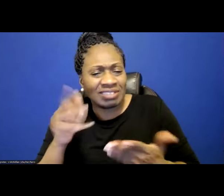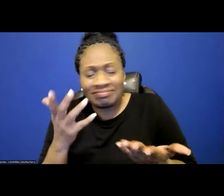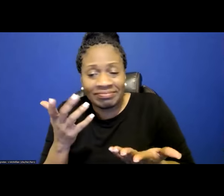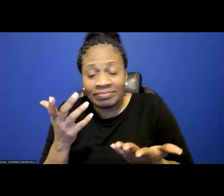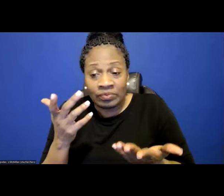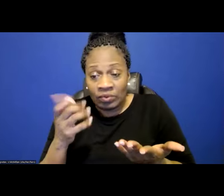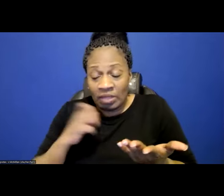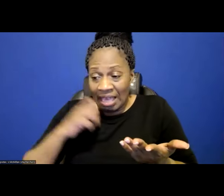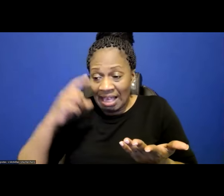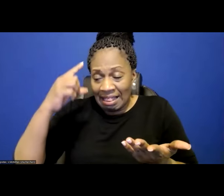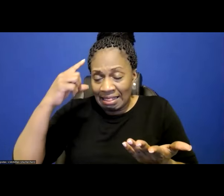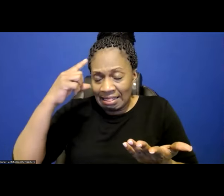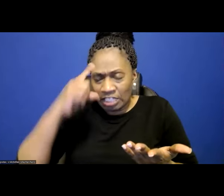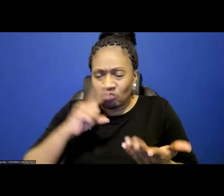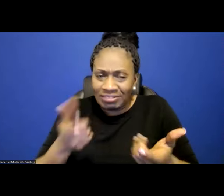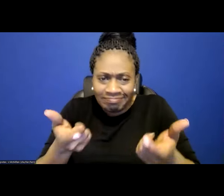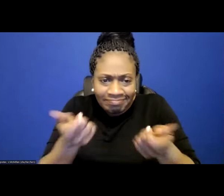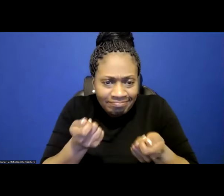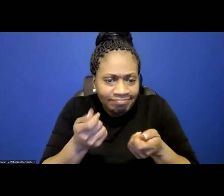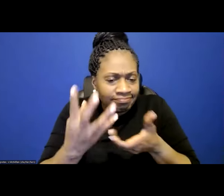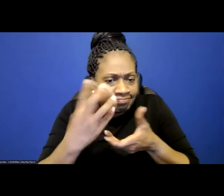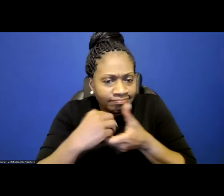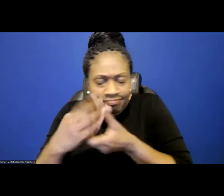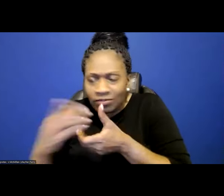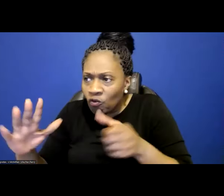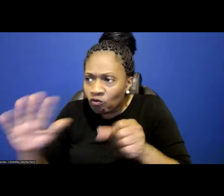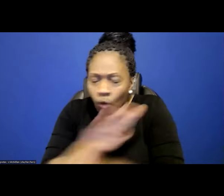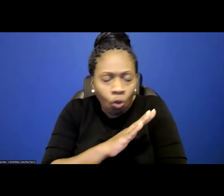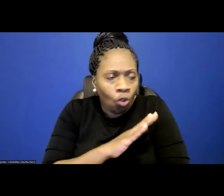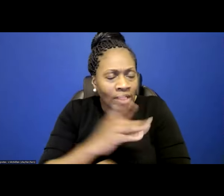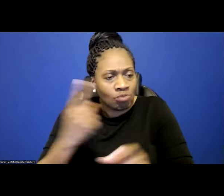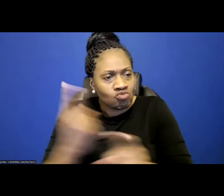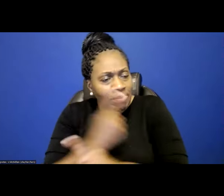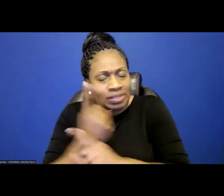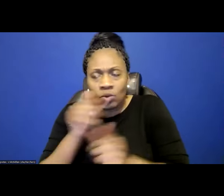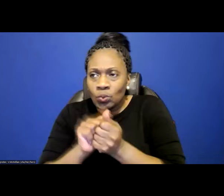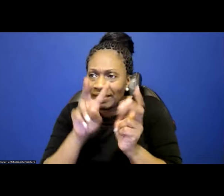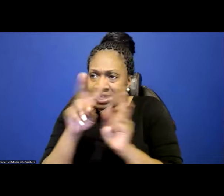about really engaging fully and properly with the issue of under representation